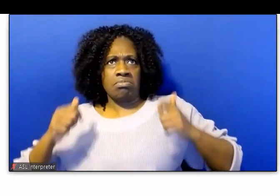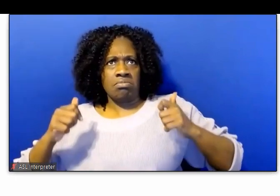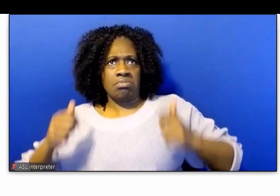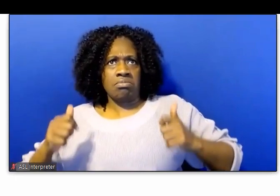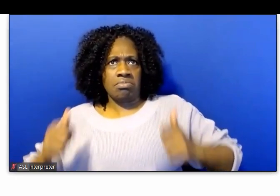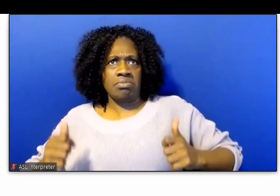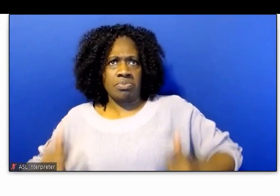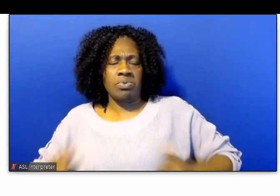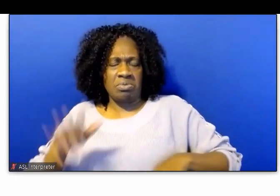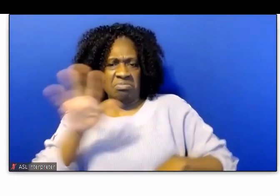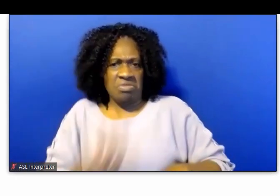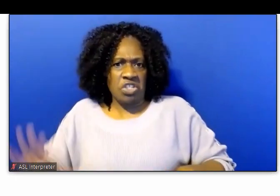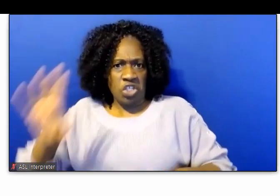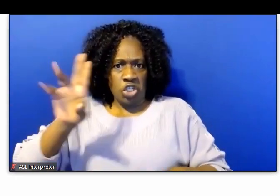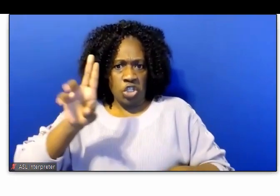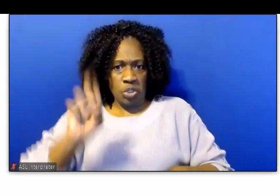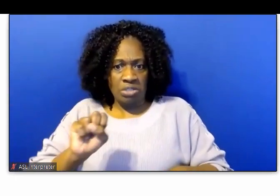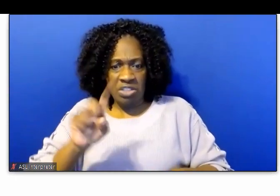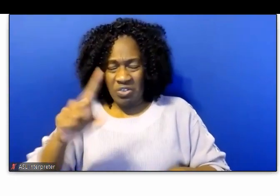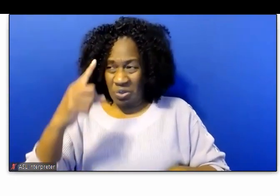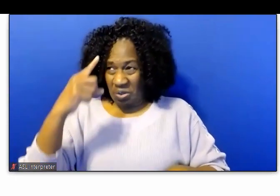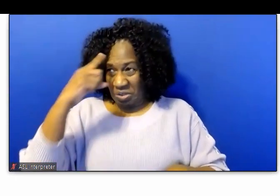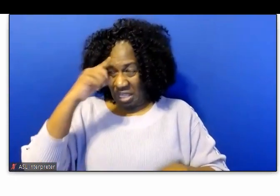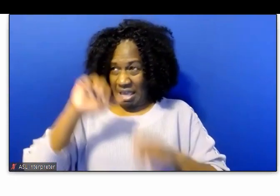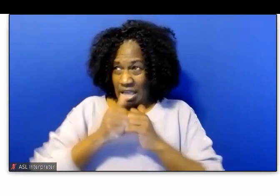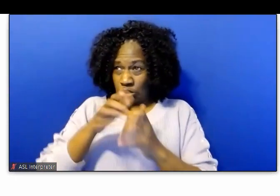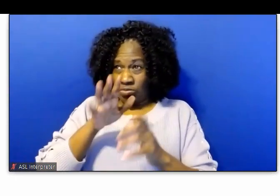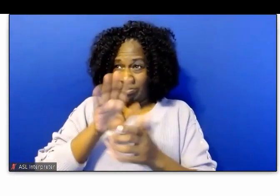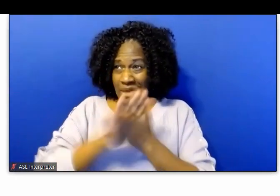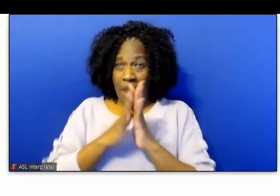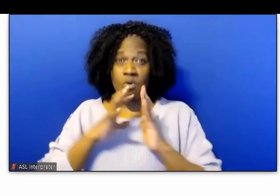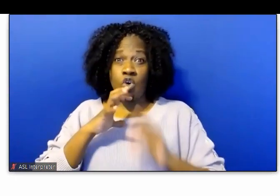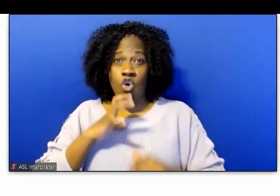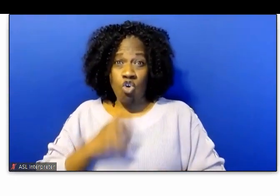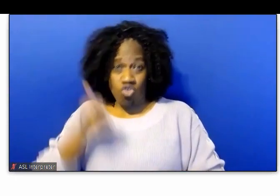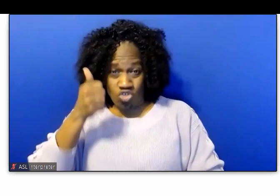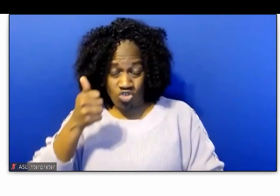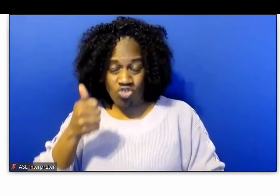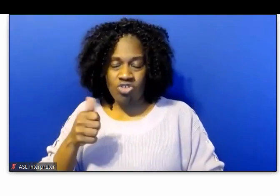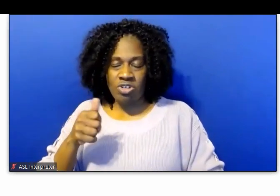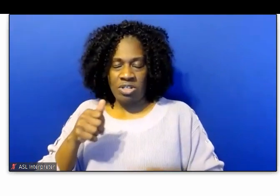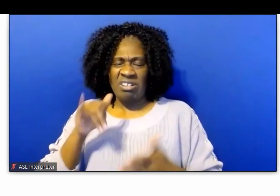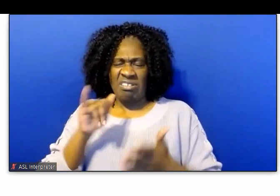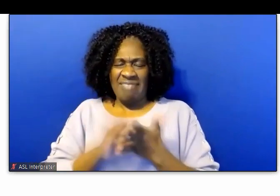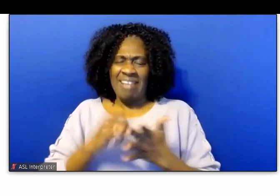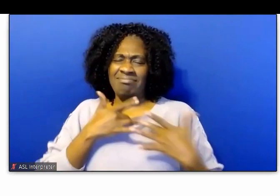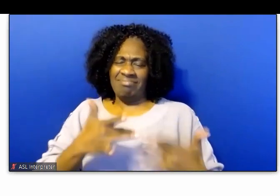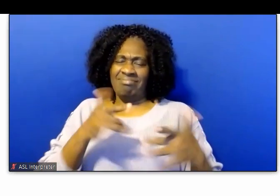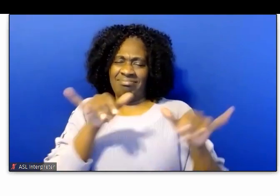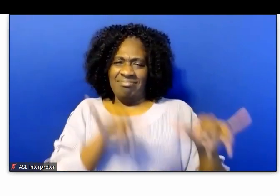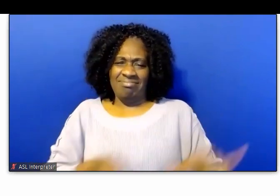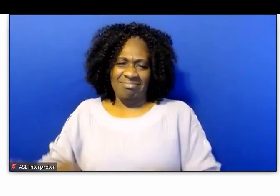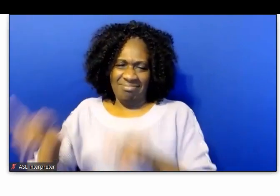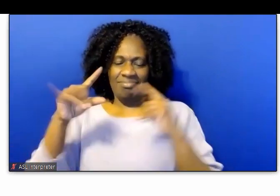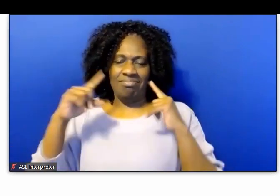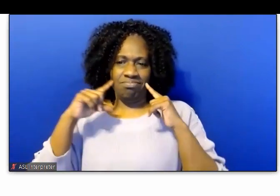And if you think about it, as we age, losing your hearing is one of the most common side effects